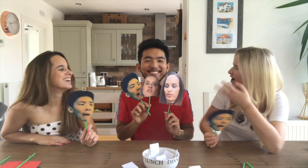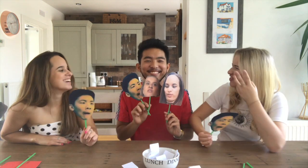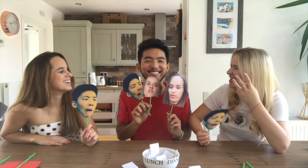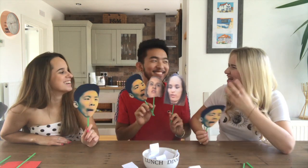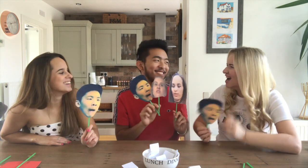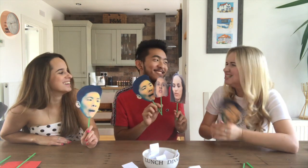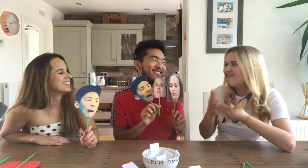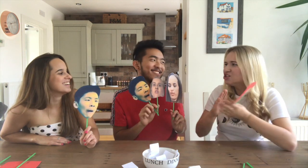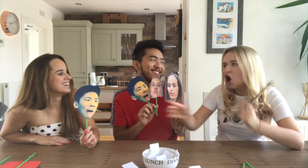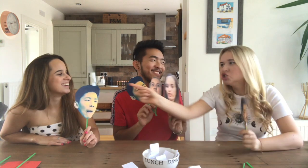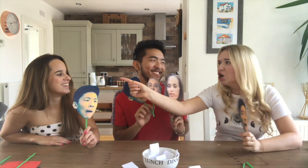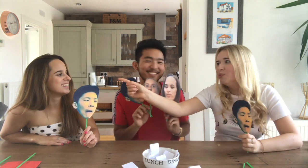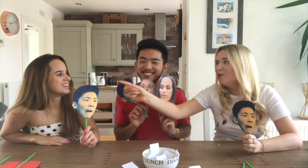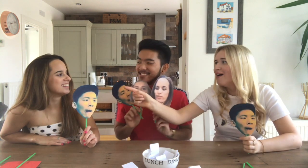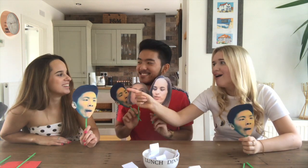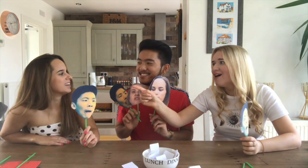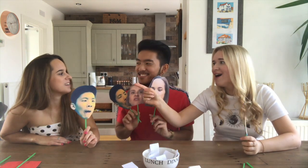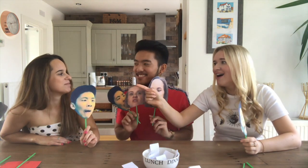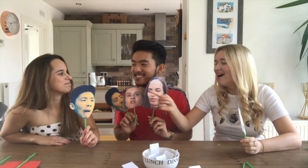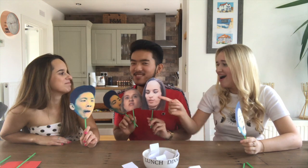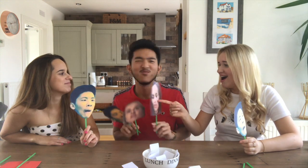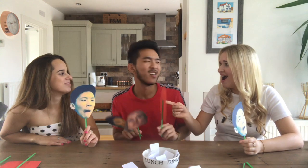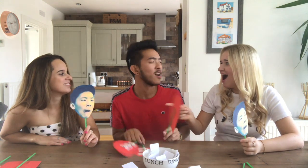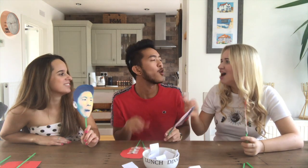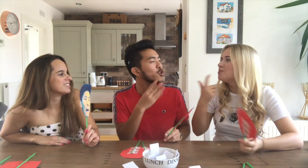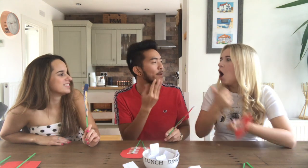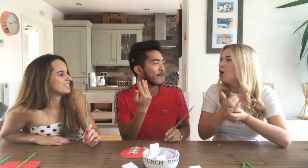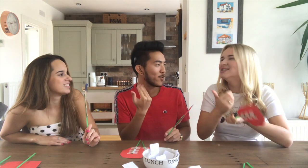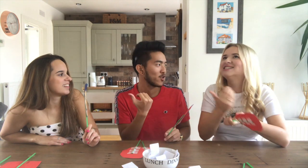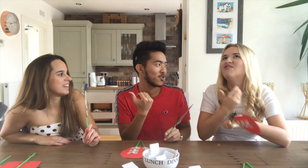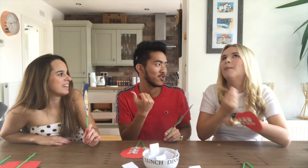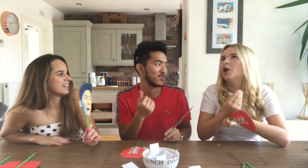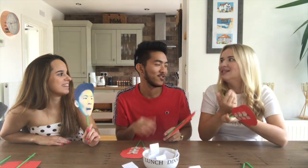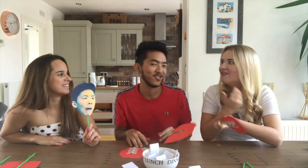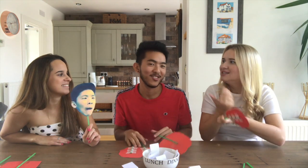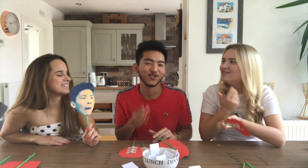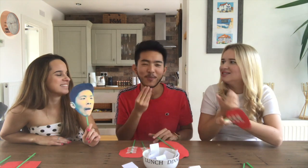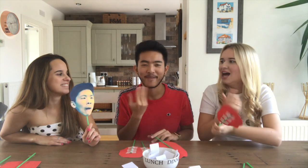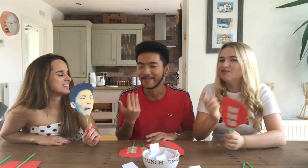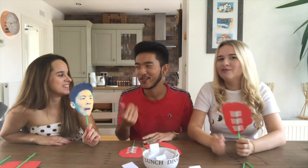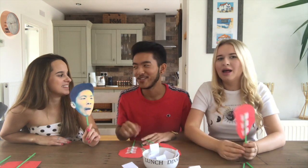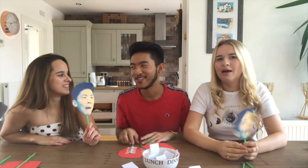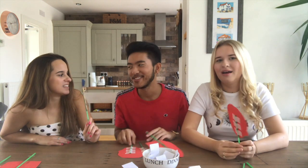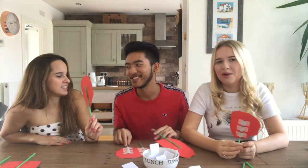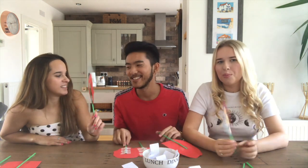Jas: All three of us? Definitely not Jemma! Jem: Nope... B: What? She used to be! Jas: She always saves money